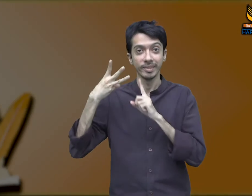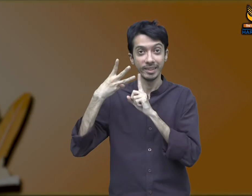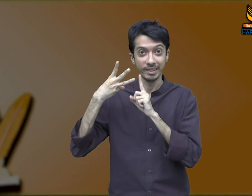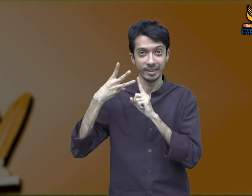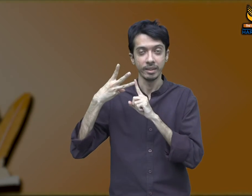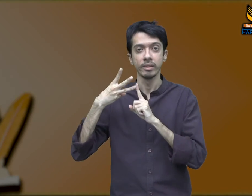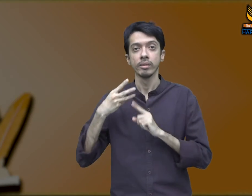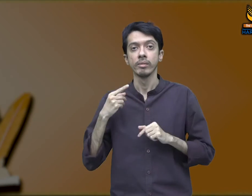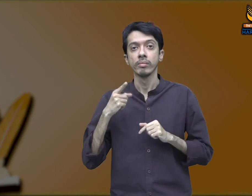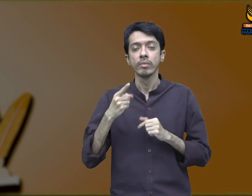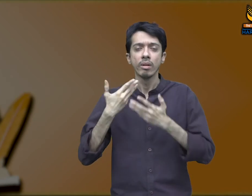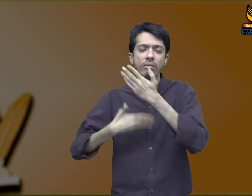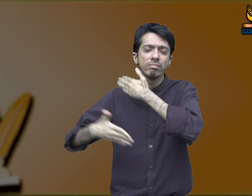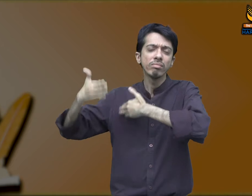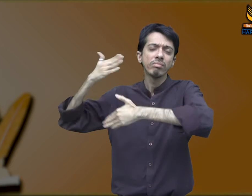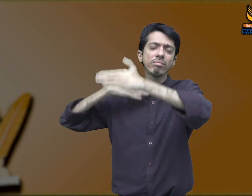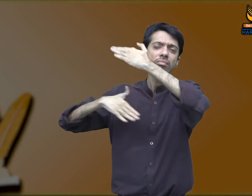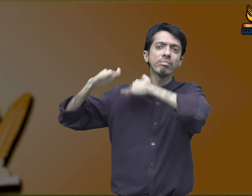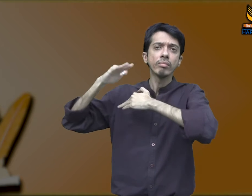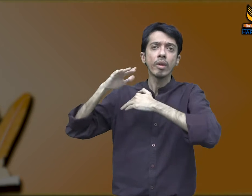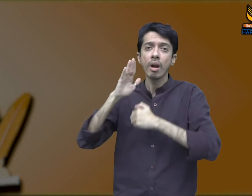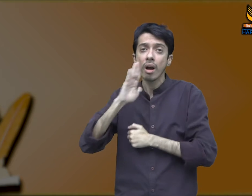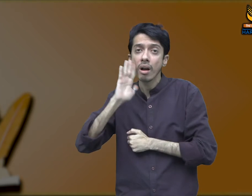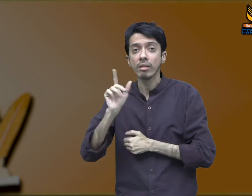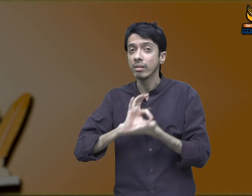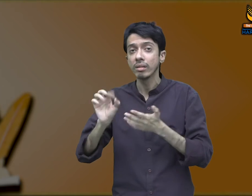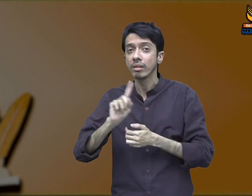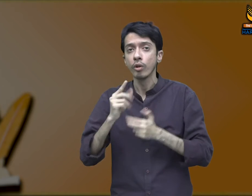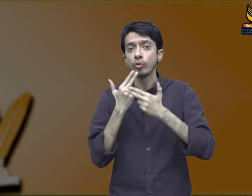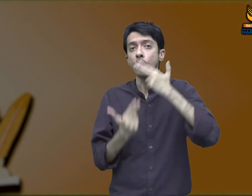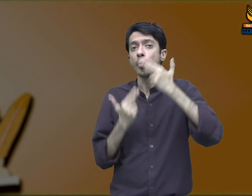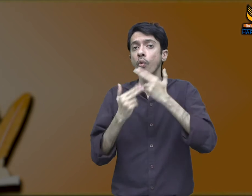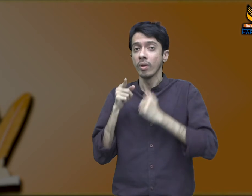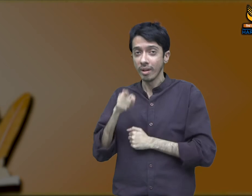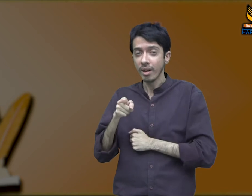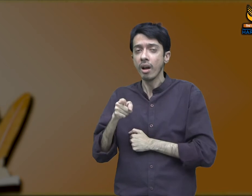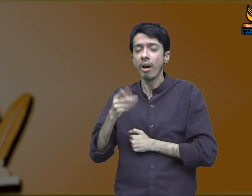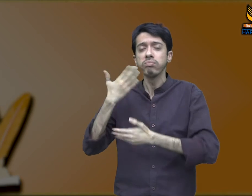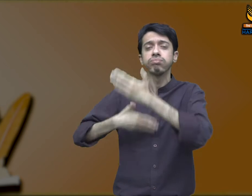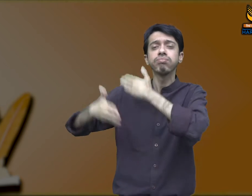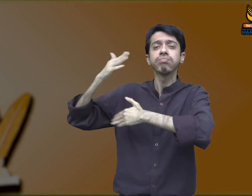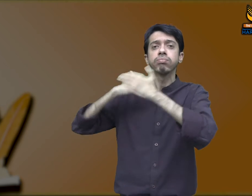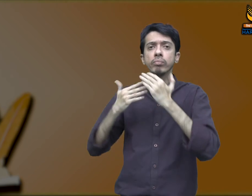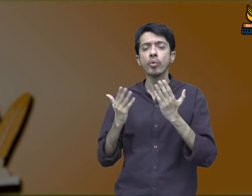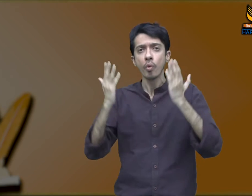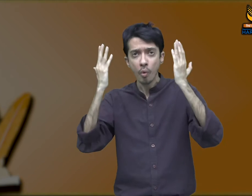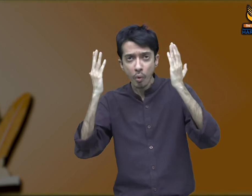Third is Epic. Epic poem is a lengthy narrative poem. It always focus on Supernatural